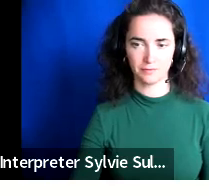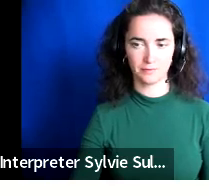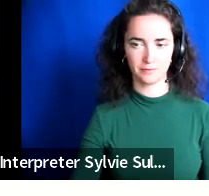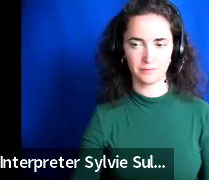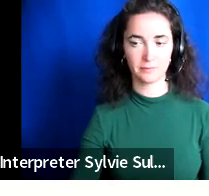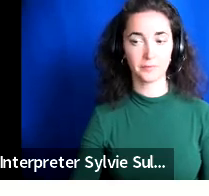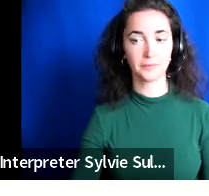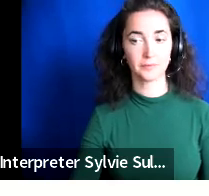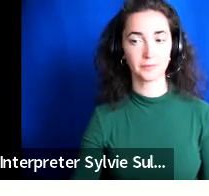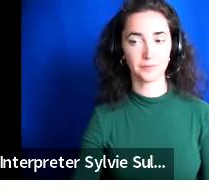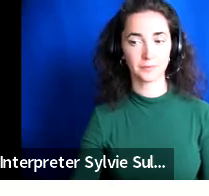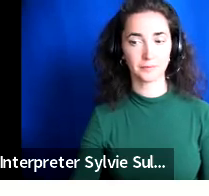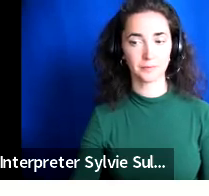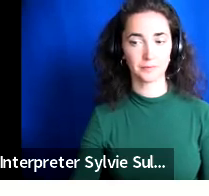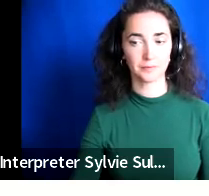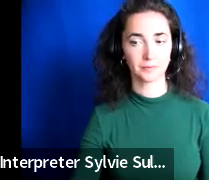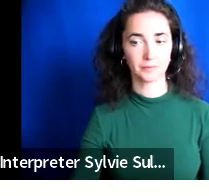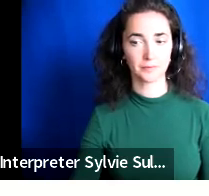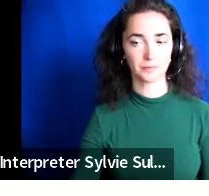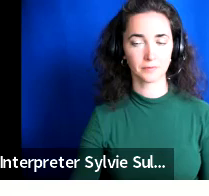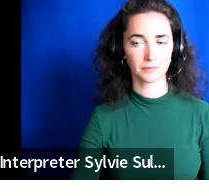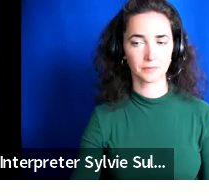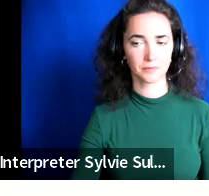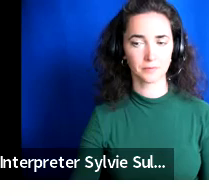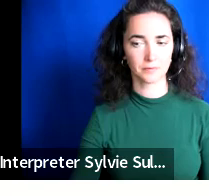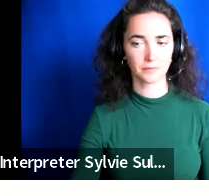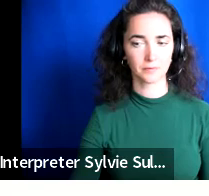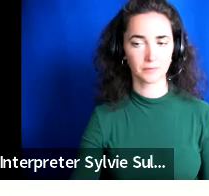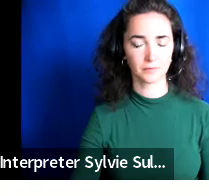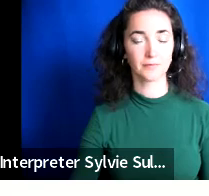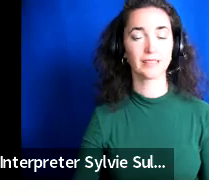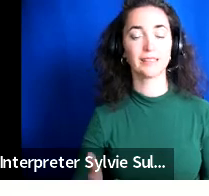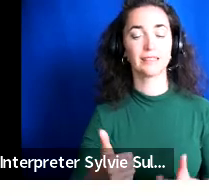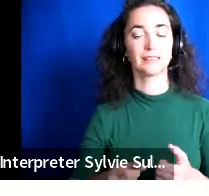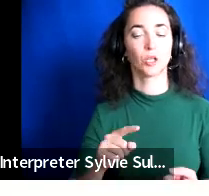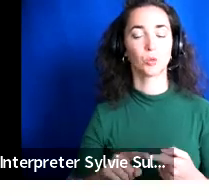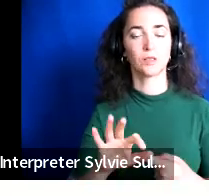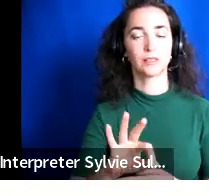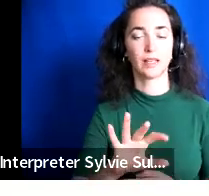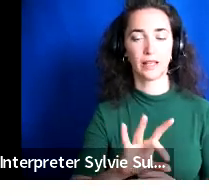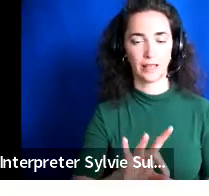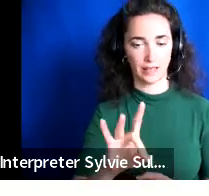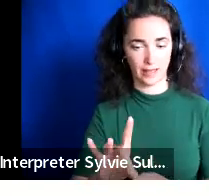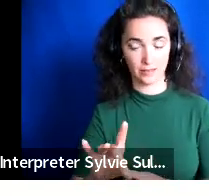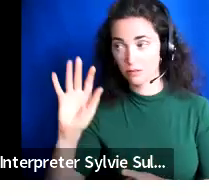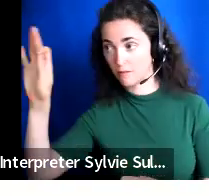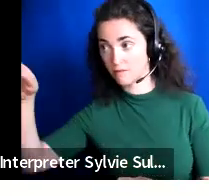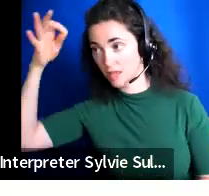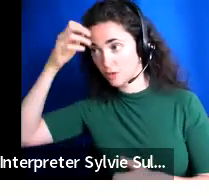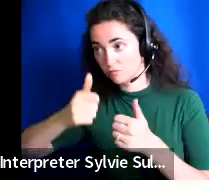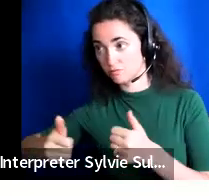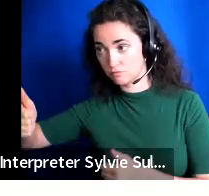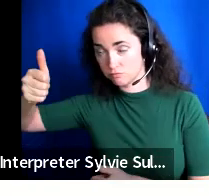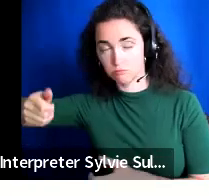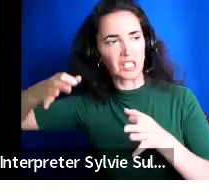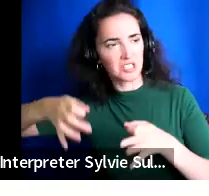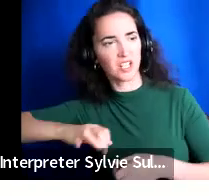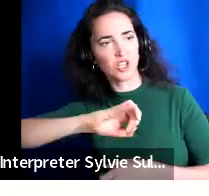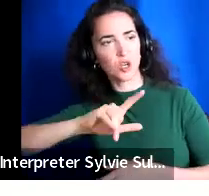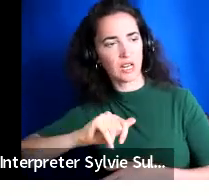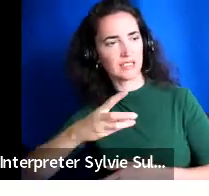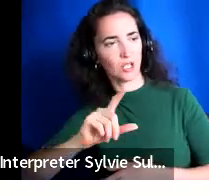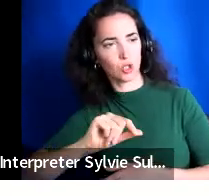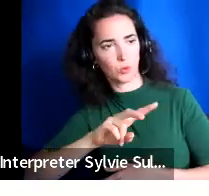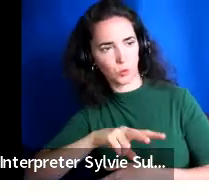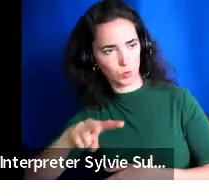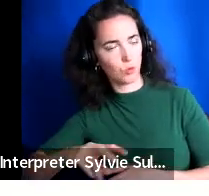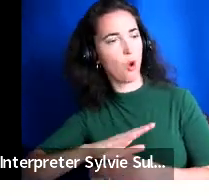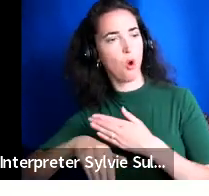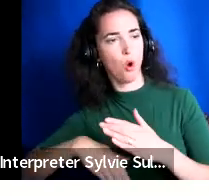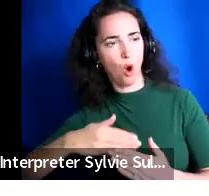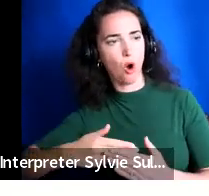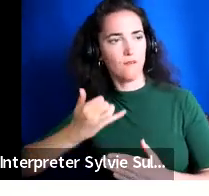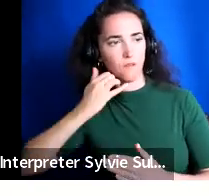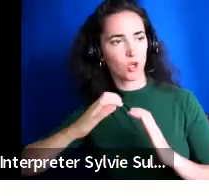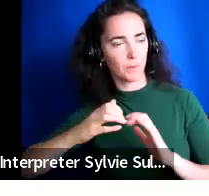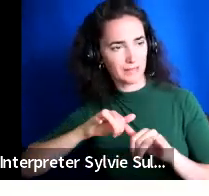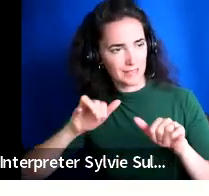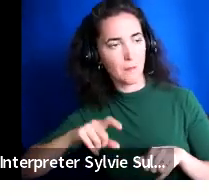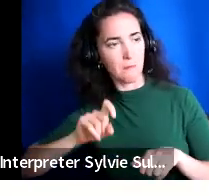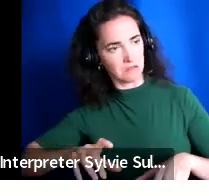So texting to 9, 8, 8, So part of what the Federal Communications Commission did when they required that July 1622, all telecom systems had to be ready to receive This 9.